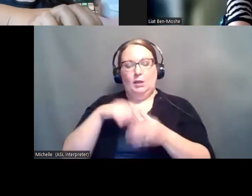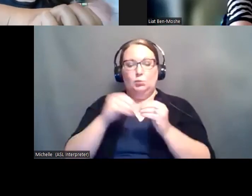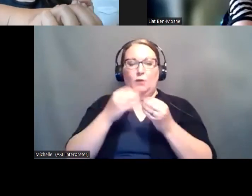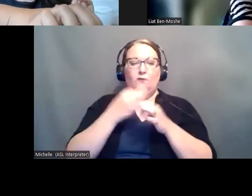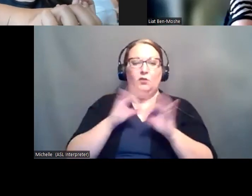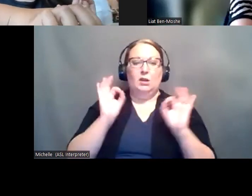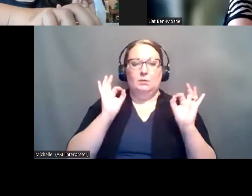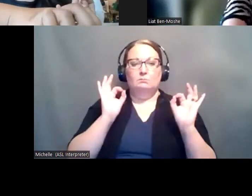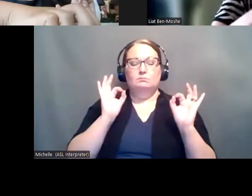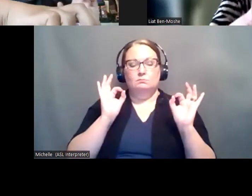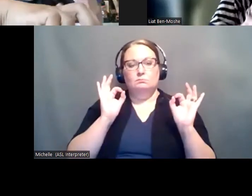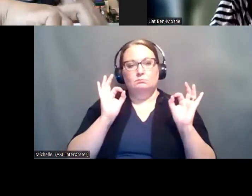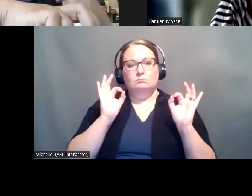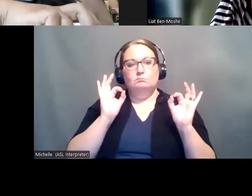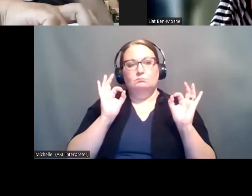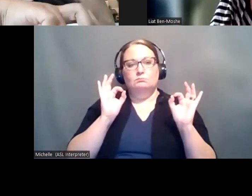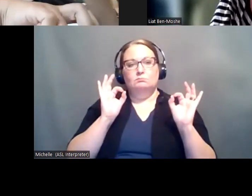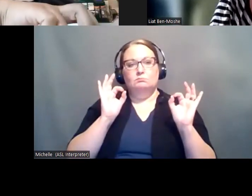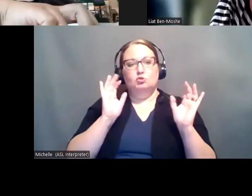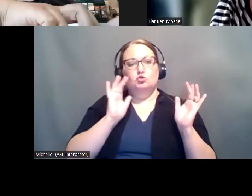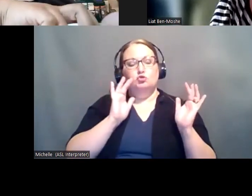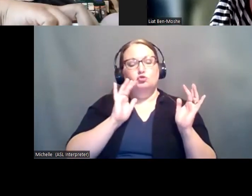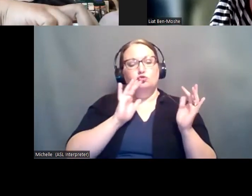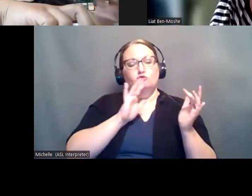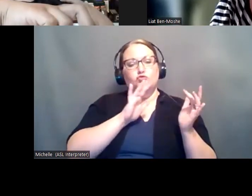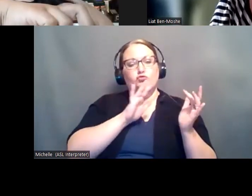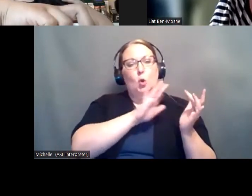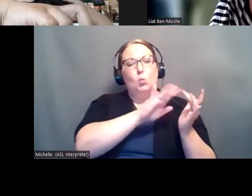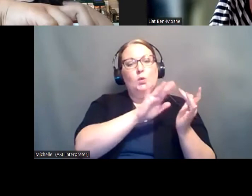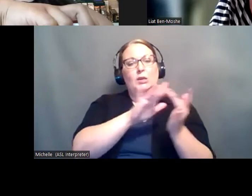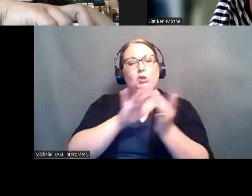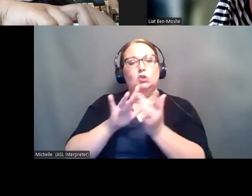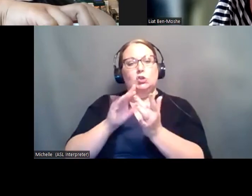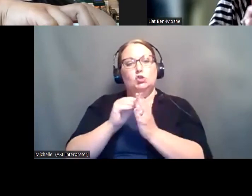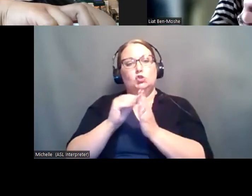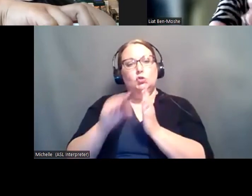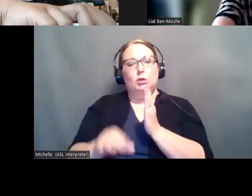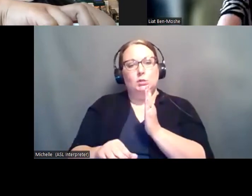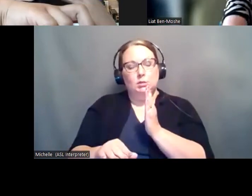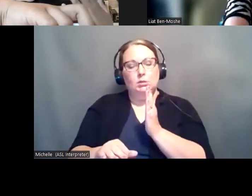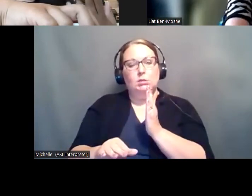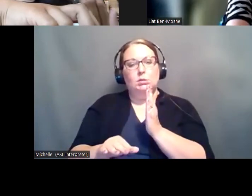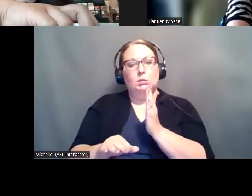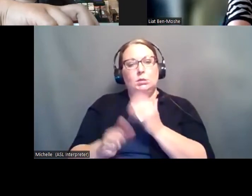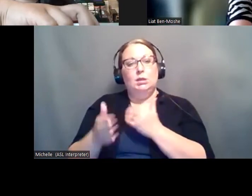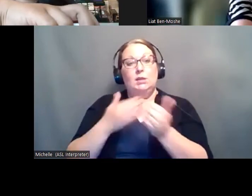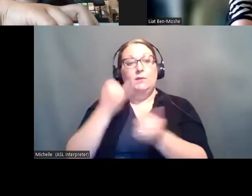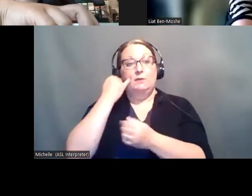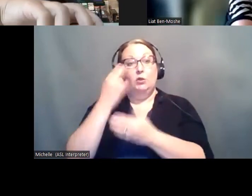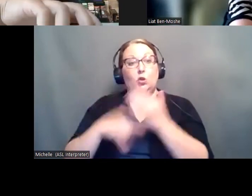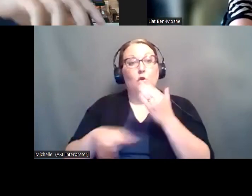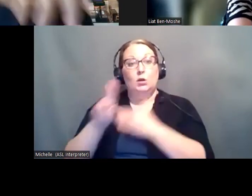to reach students even if the university might not approve of it.